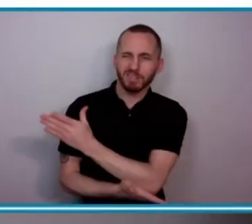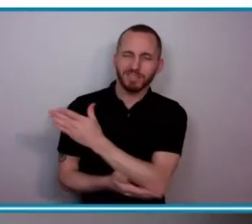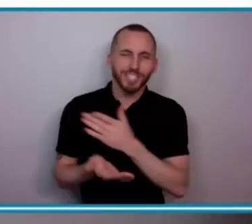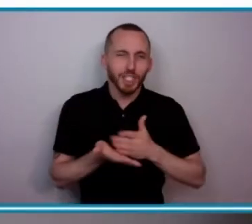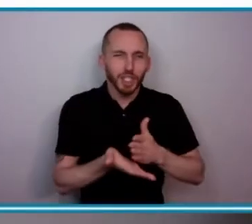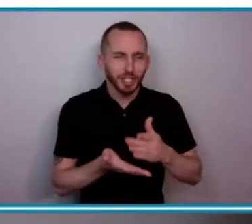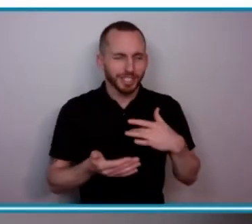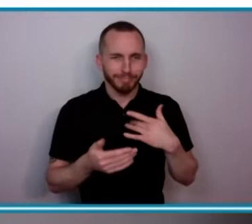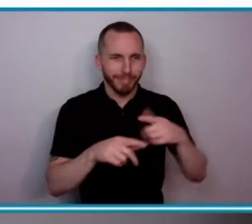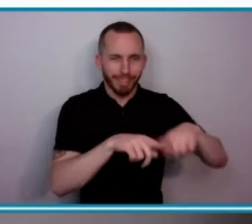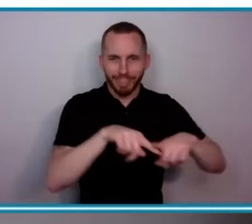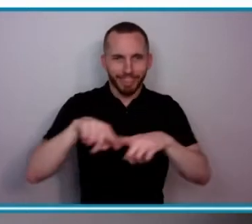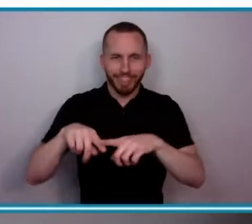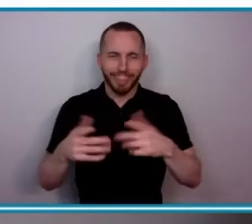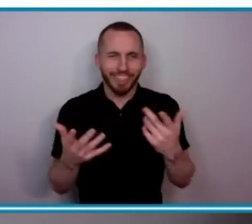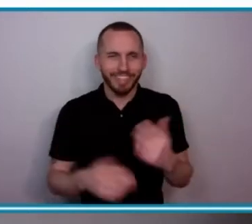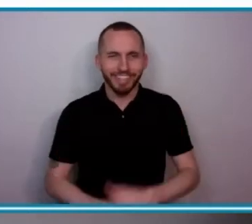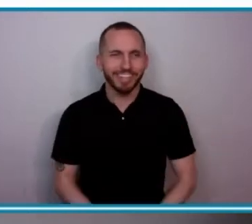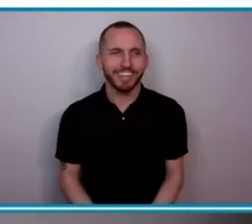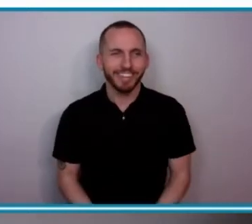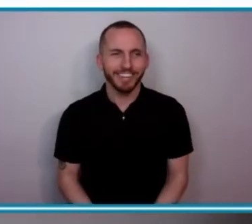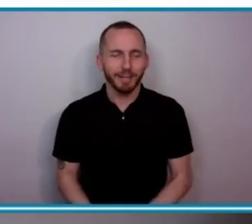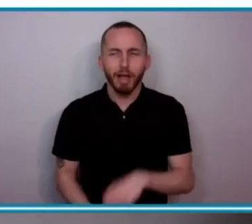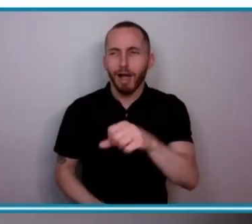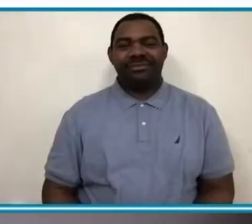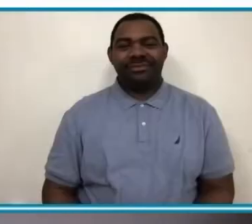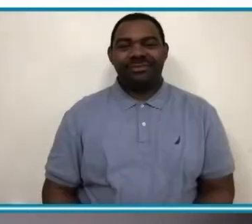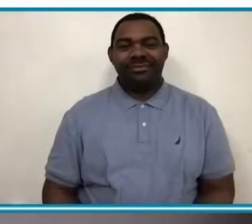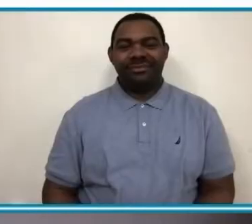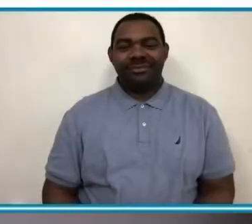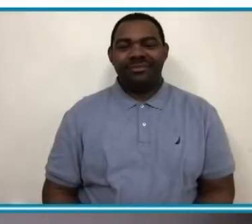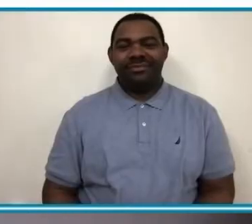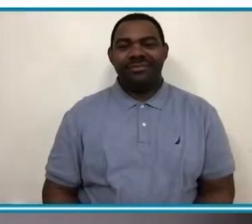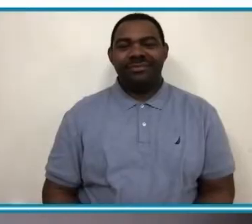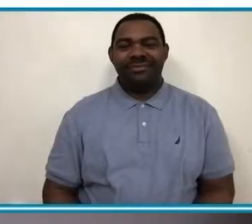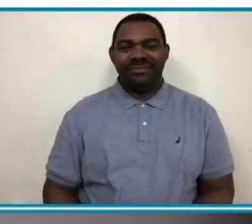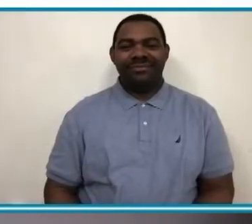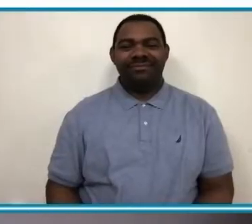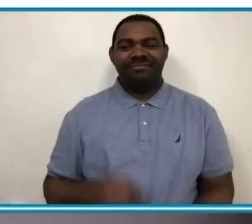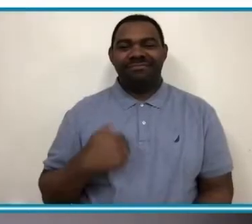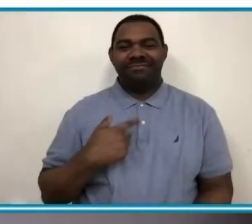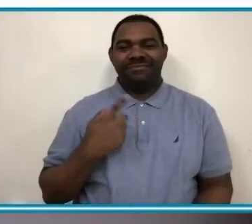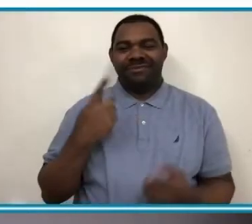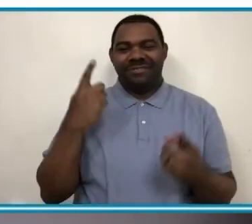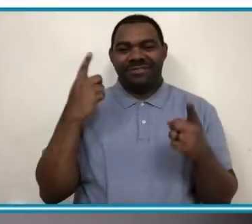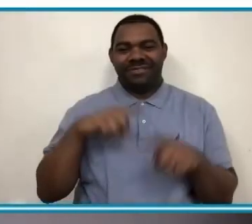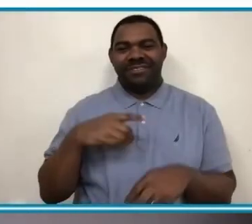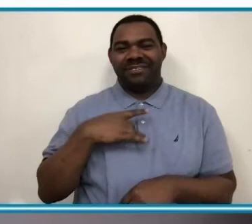I would like to throw gardening in there as well and there's many other of course creative endeavors and that's a topic for another conversation.